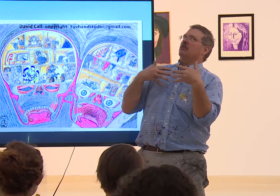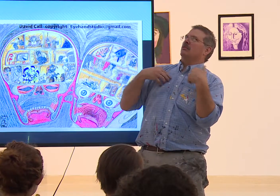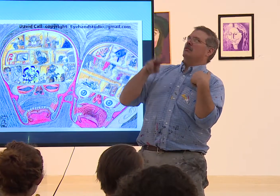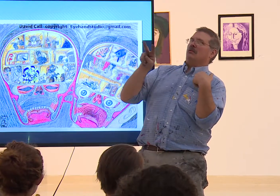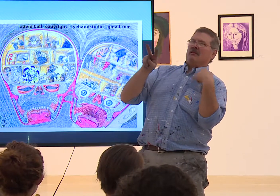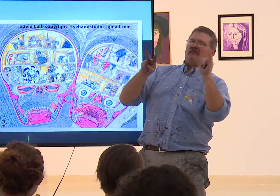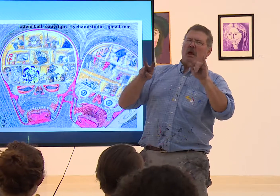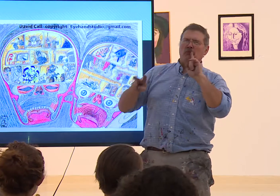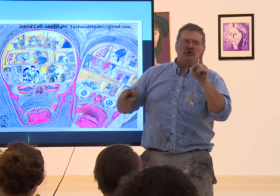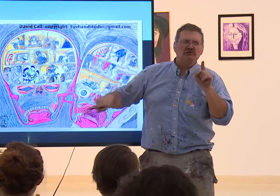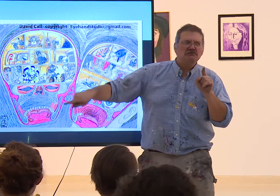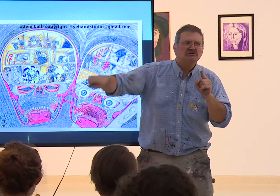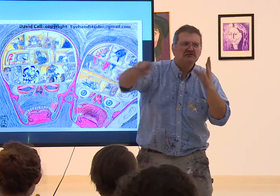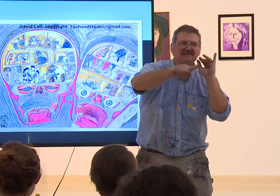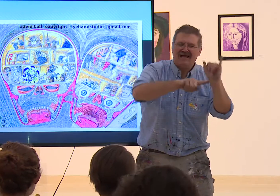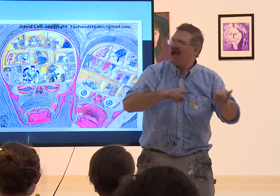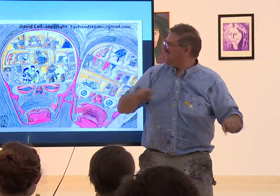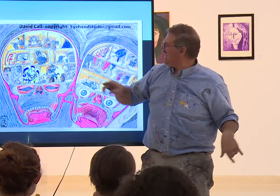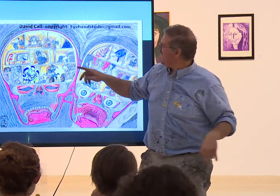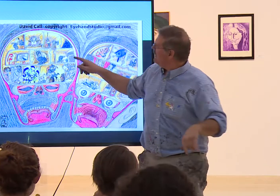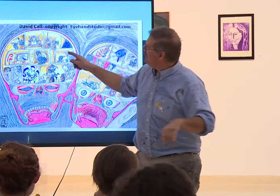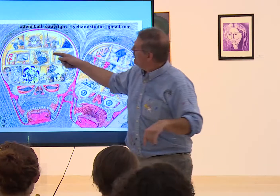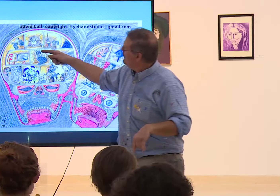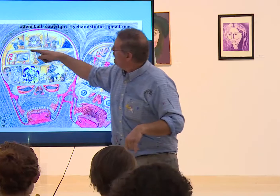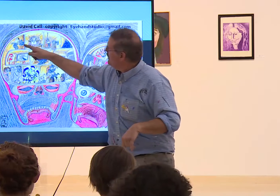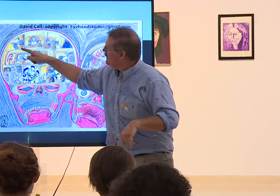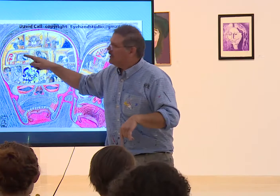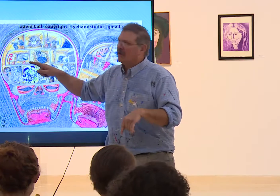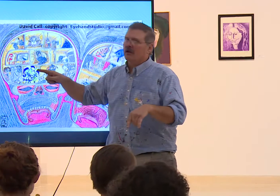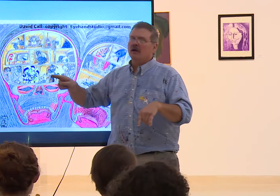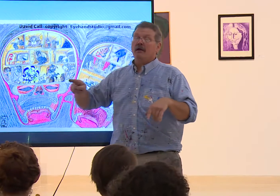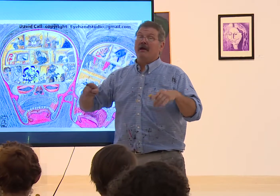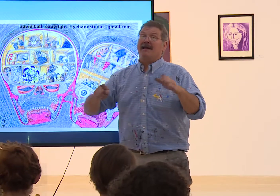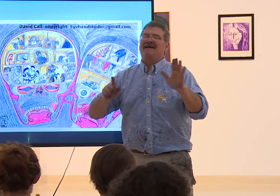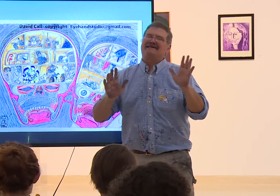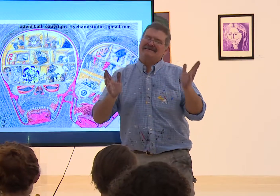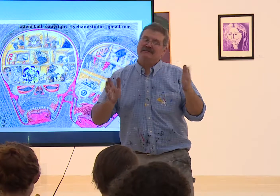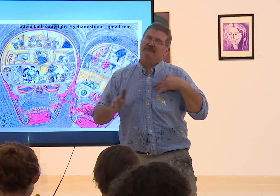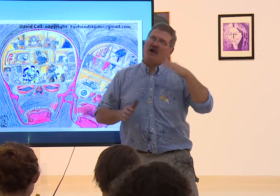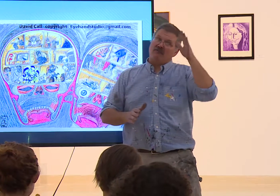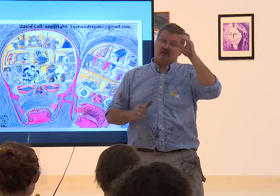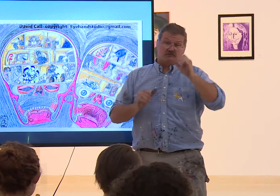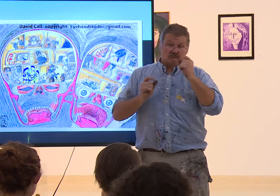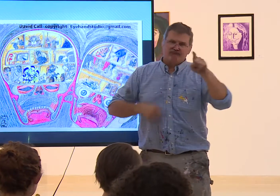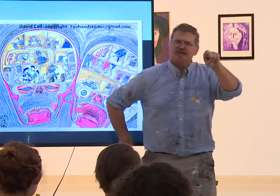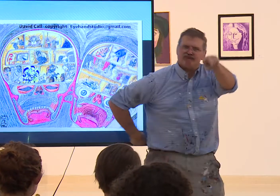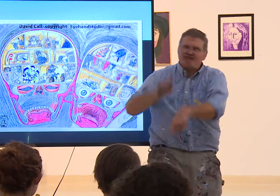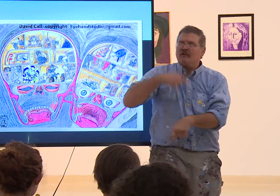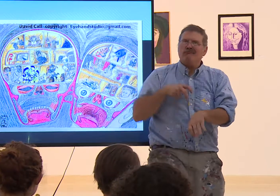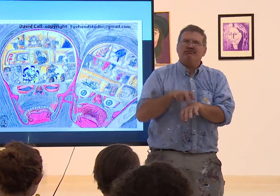and you see that monkey up there on the shelf. I'm sure many of us have had that experience, so that's here.